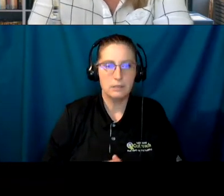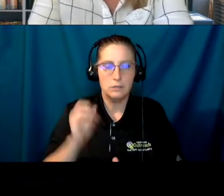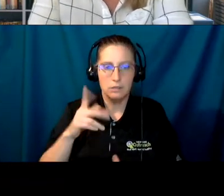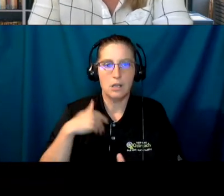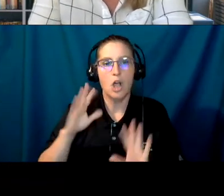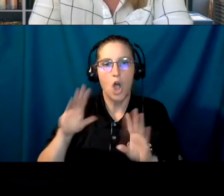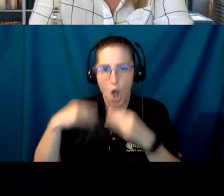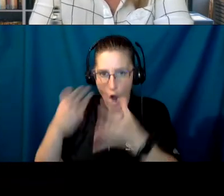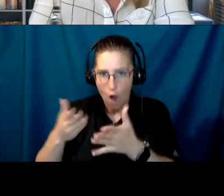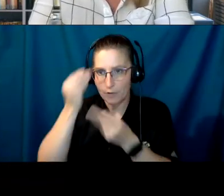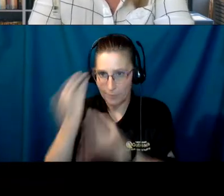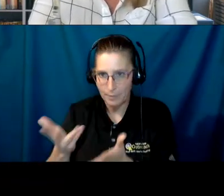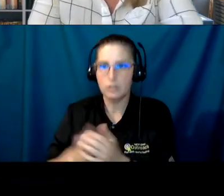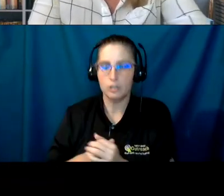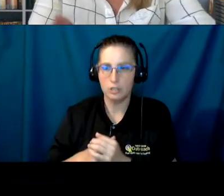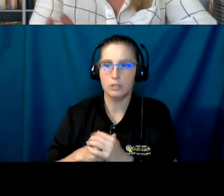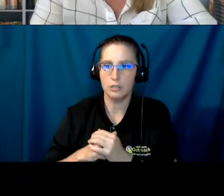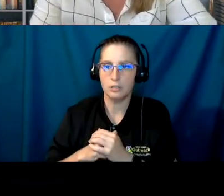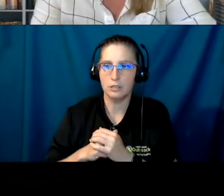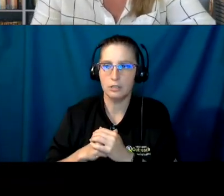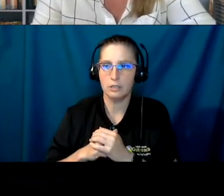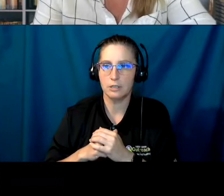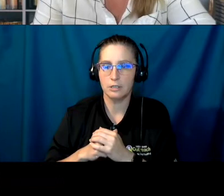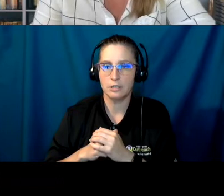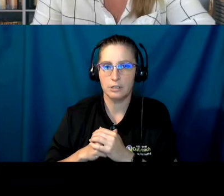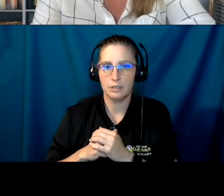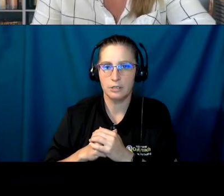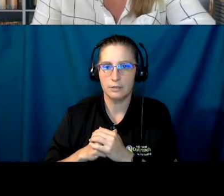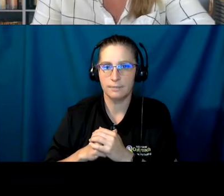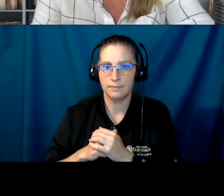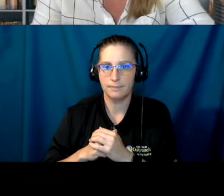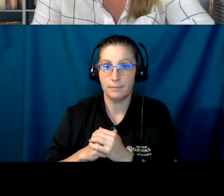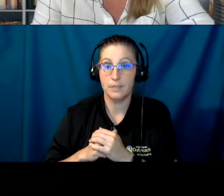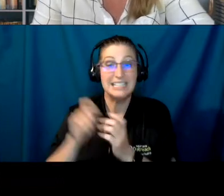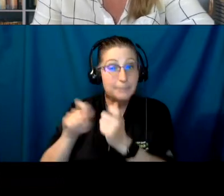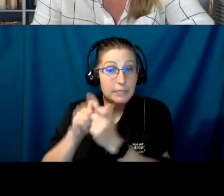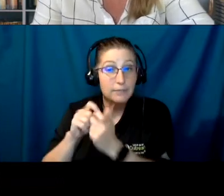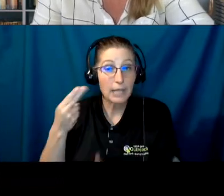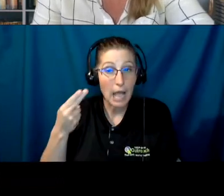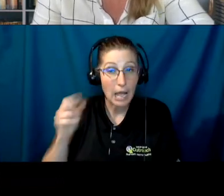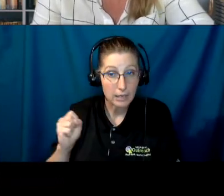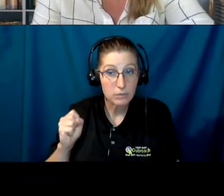information. So this is especially focusing on high school students, it's a little bit